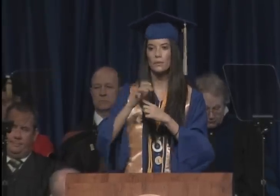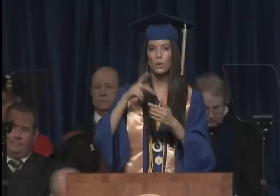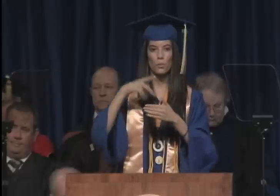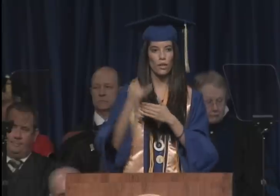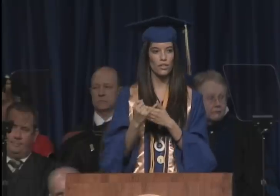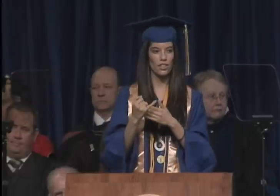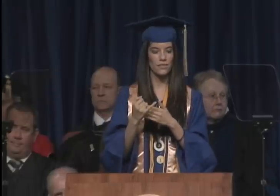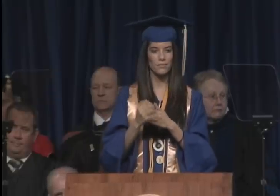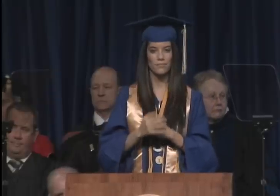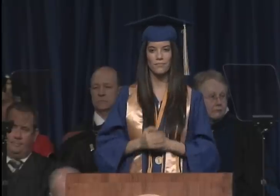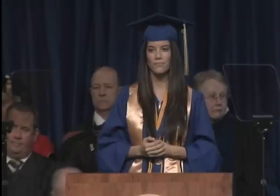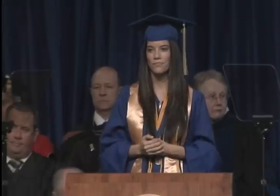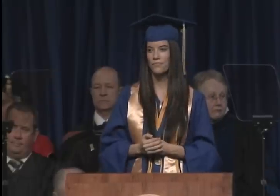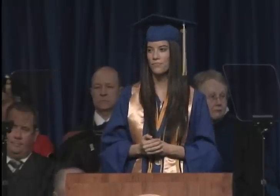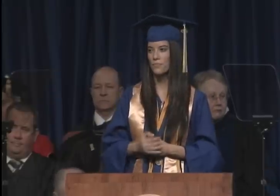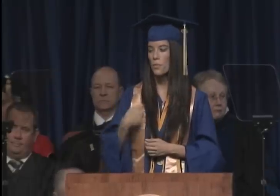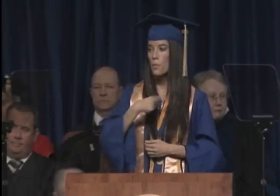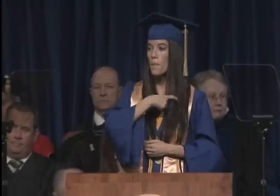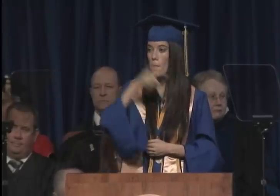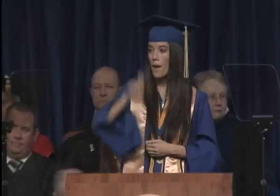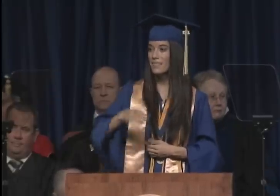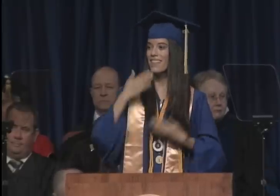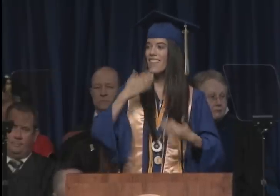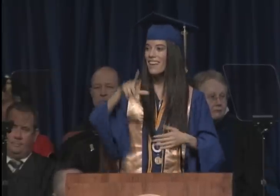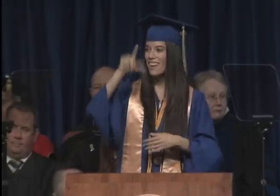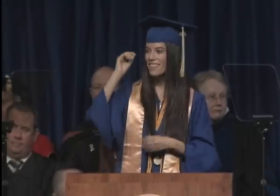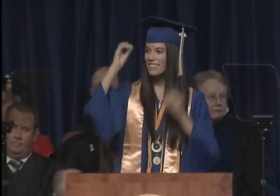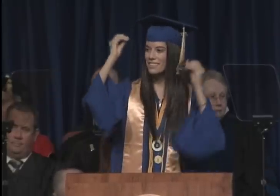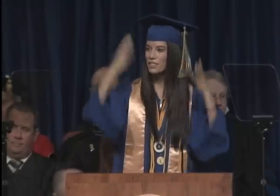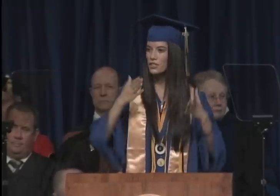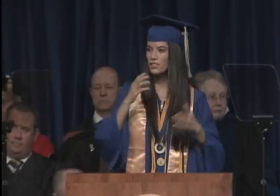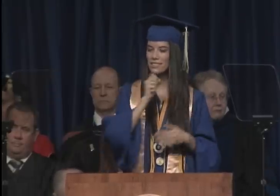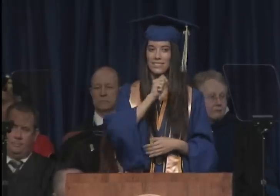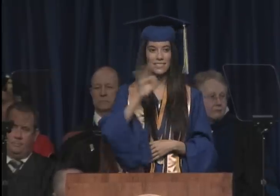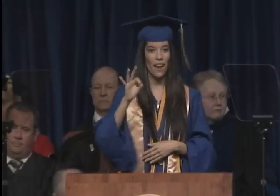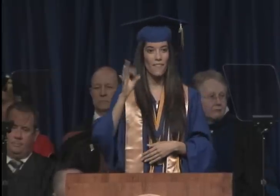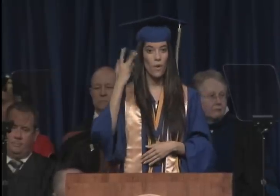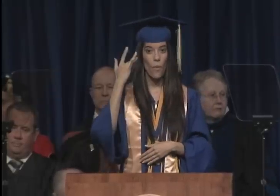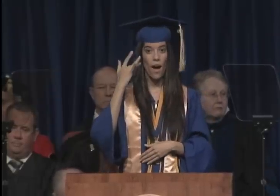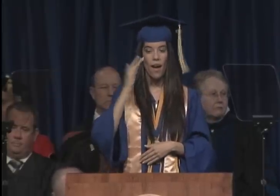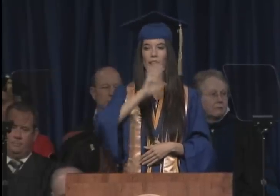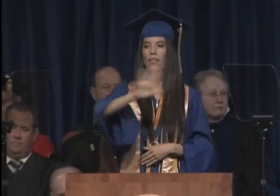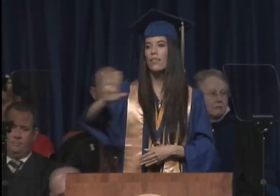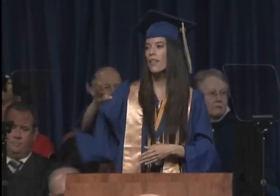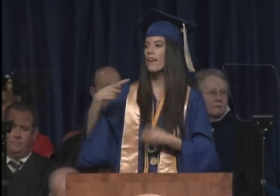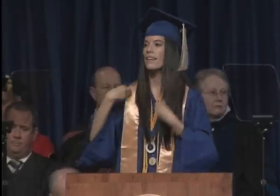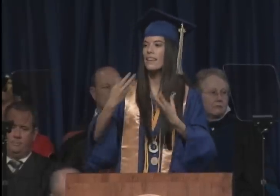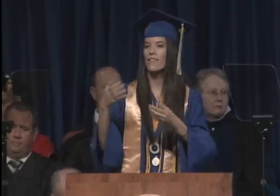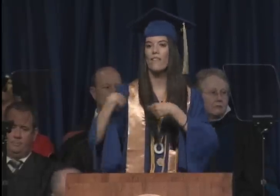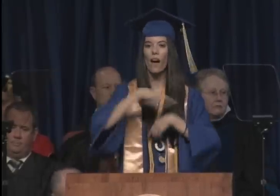I volunteered at a Capstone project and I really want to thank my Gallaudet teachers and staff.